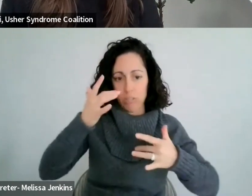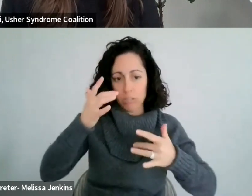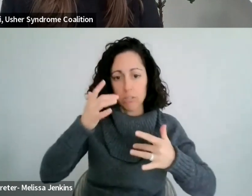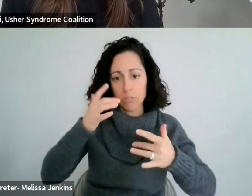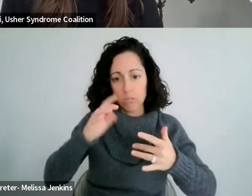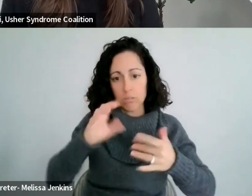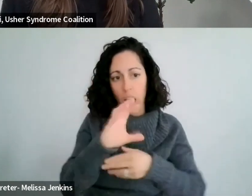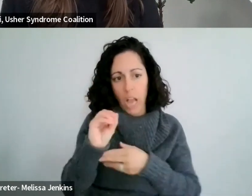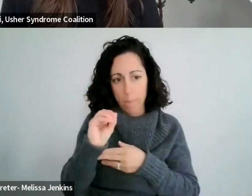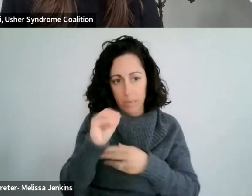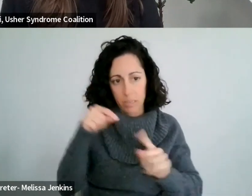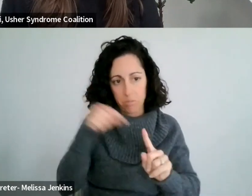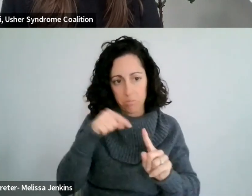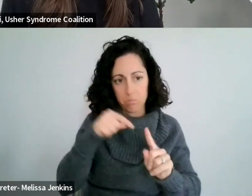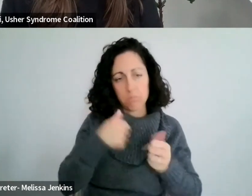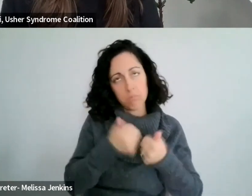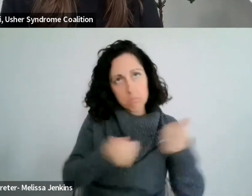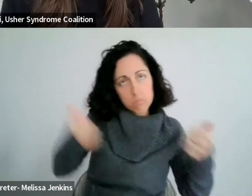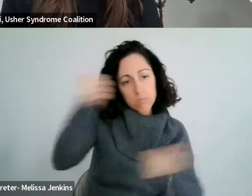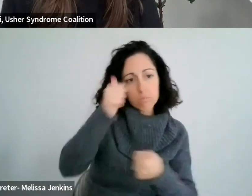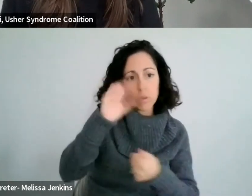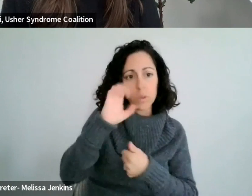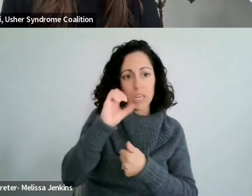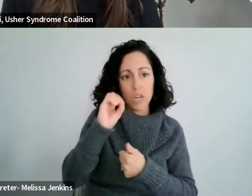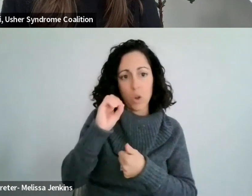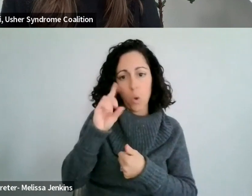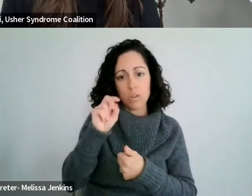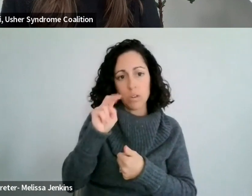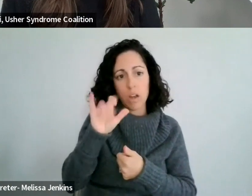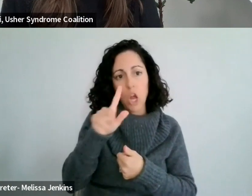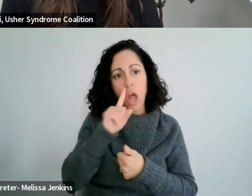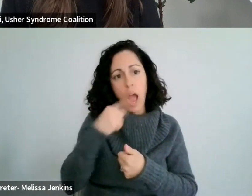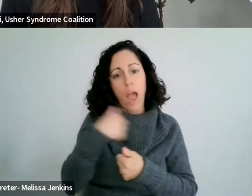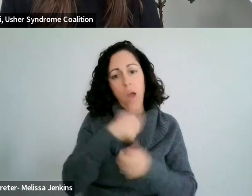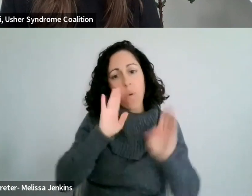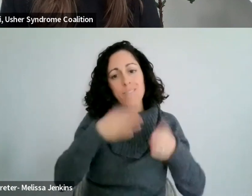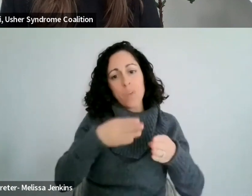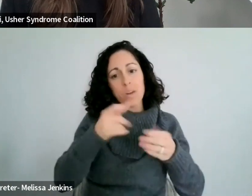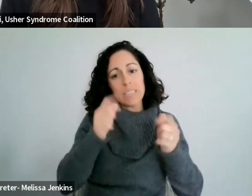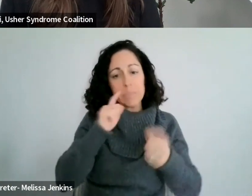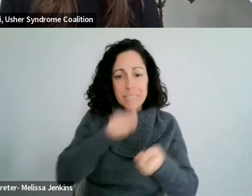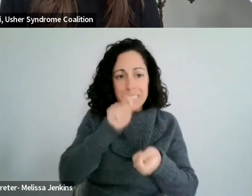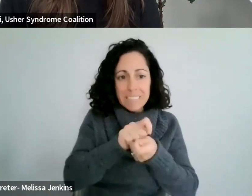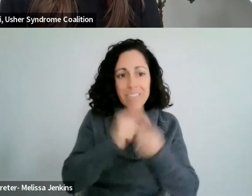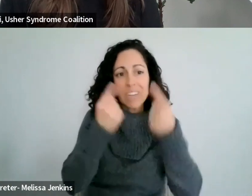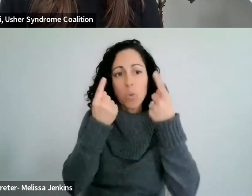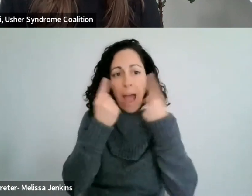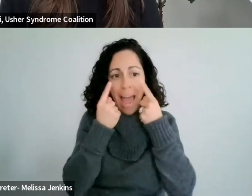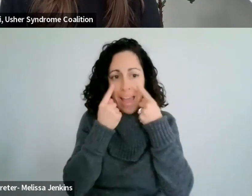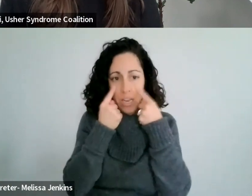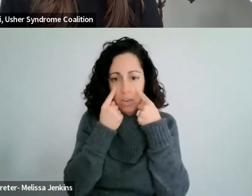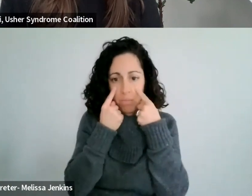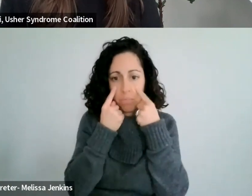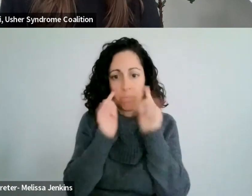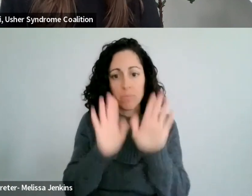So our focus really is on ocular or the eye specifically. I get this question a lot because we